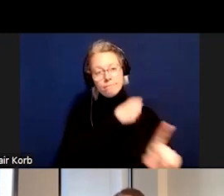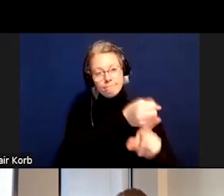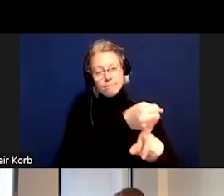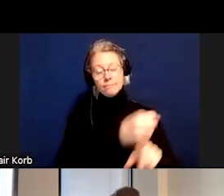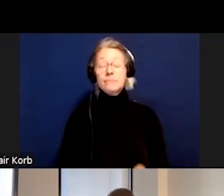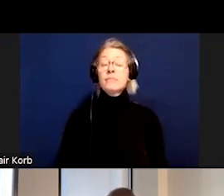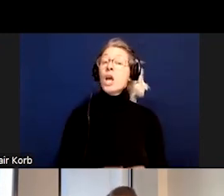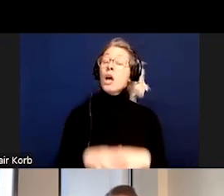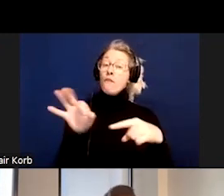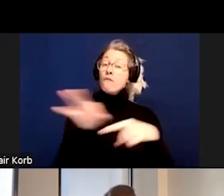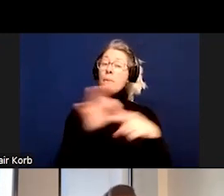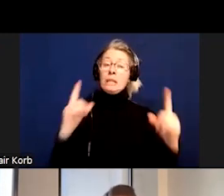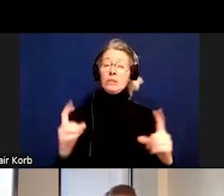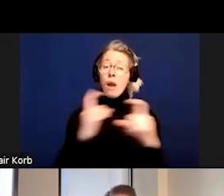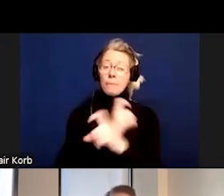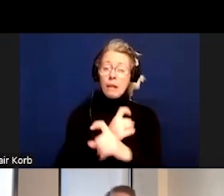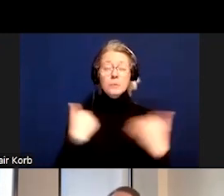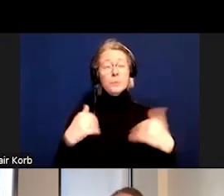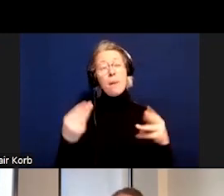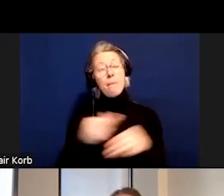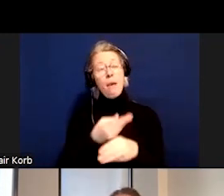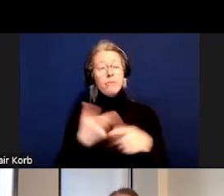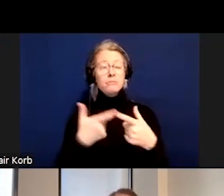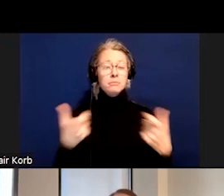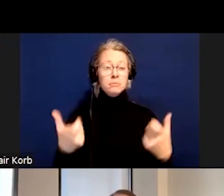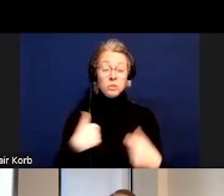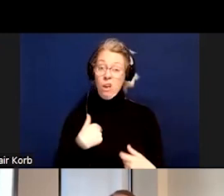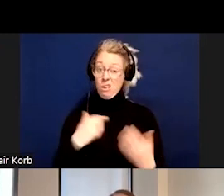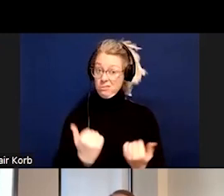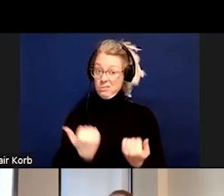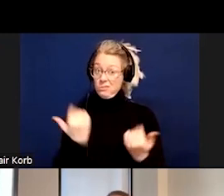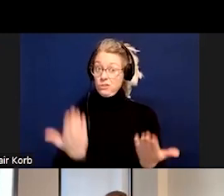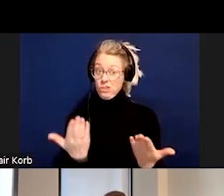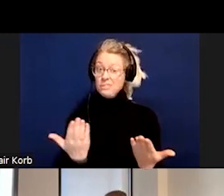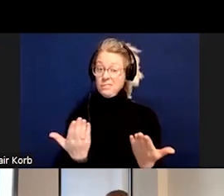a lot of calculations and formulas, and so I highly recommend looking at the guidelines